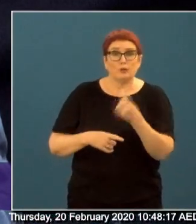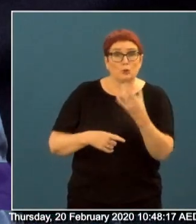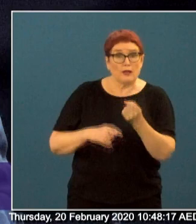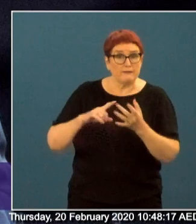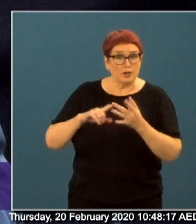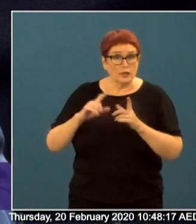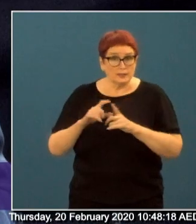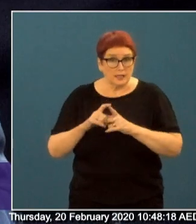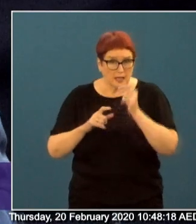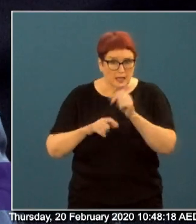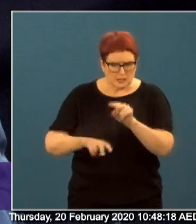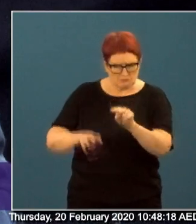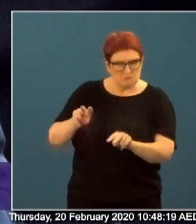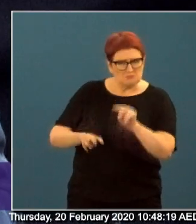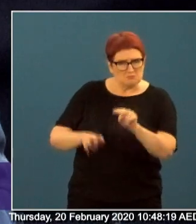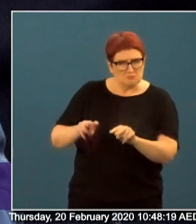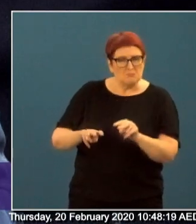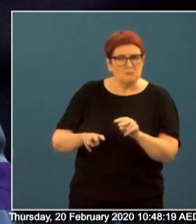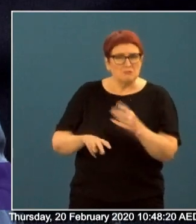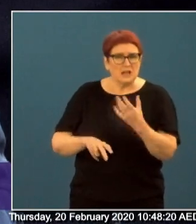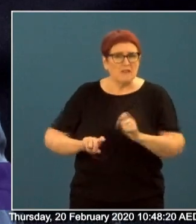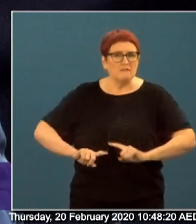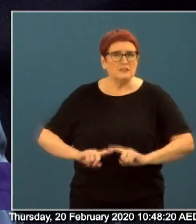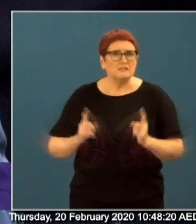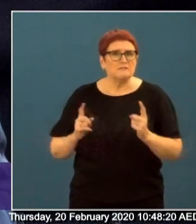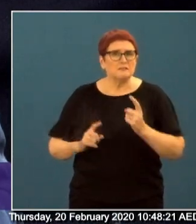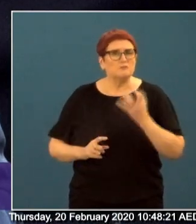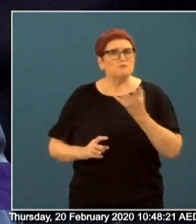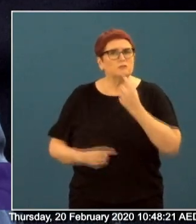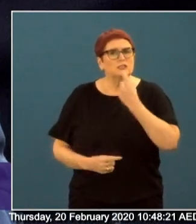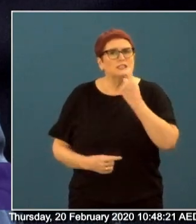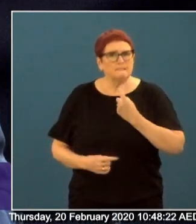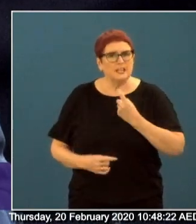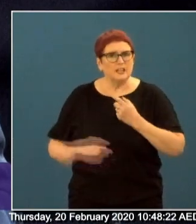assessed as having very — various severity of intellectual disability.